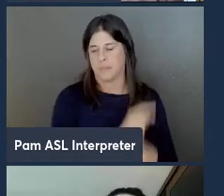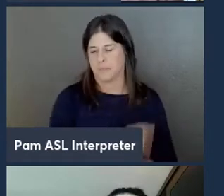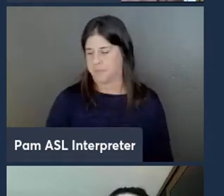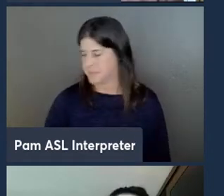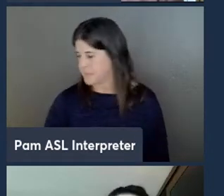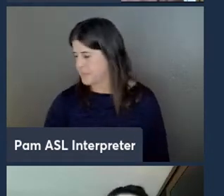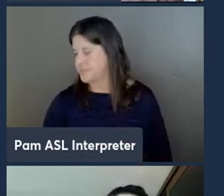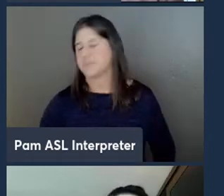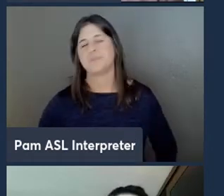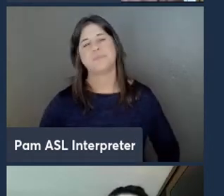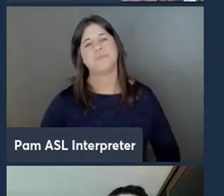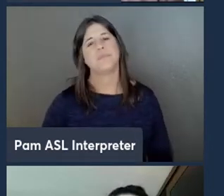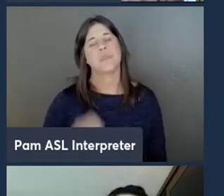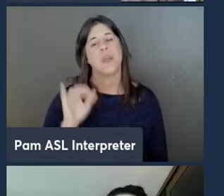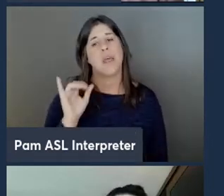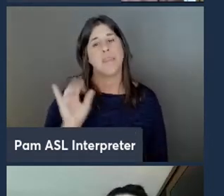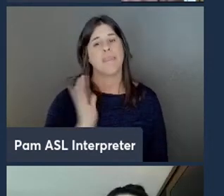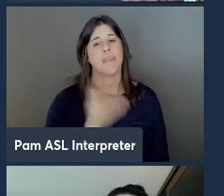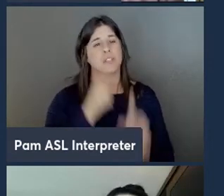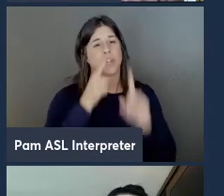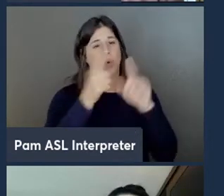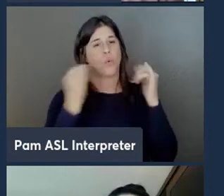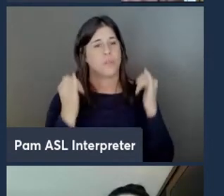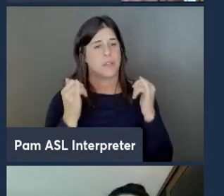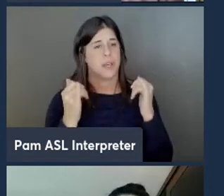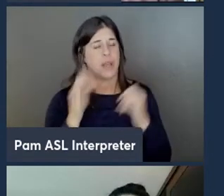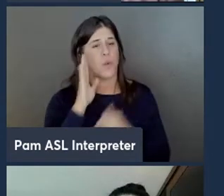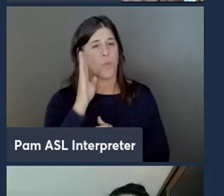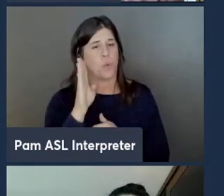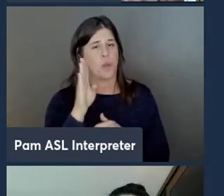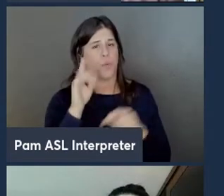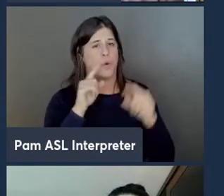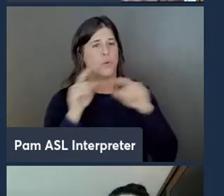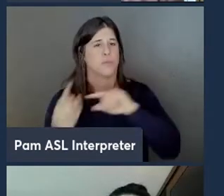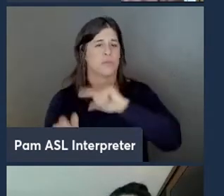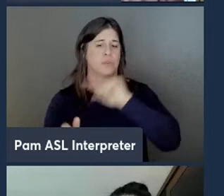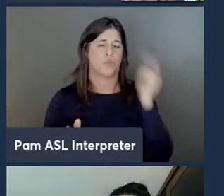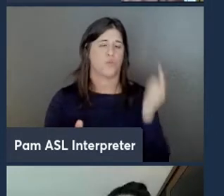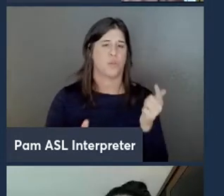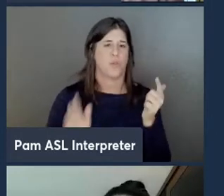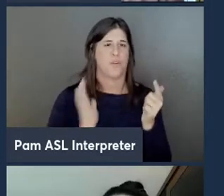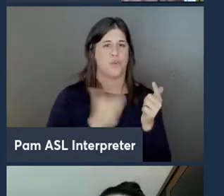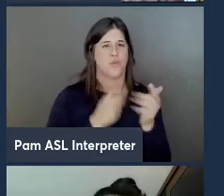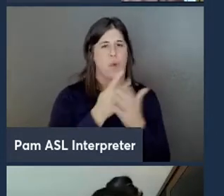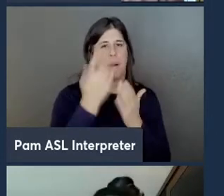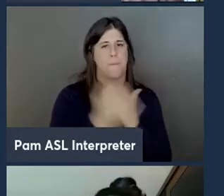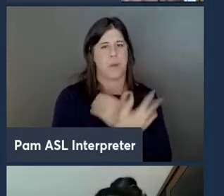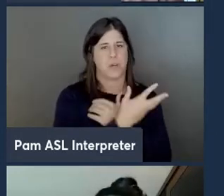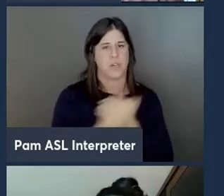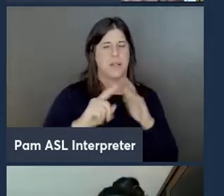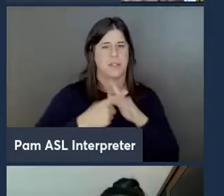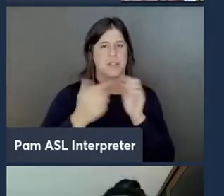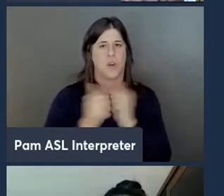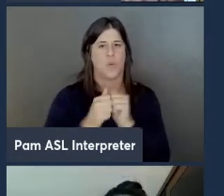So that's our goal today. So we're gonna head back to our project and we're gonna get started with adding a feature.